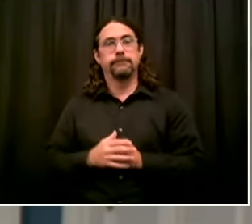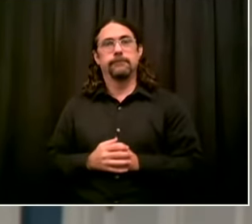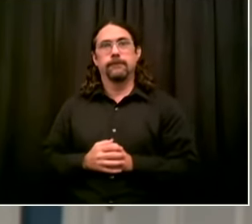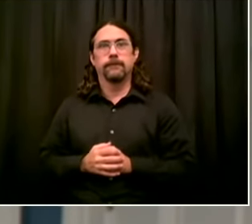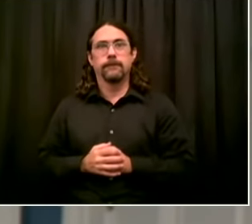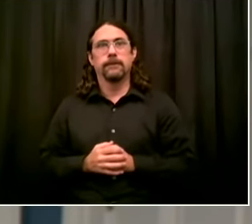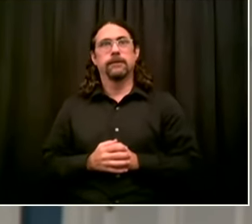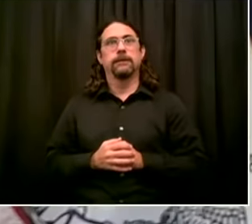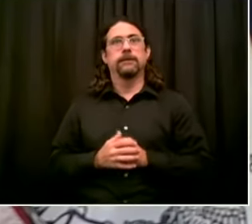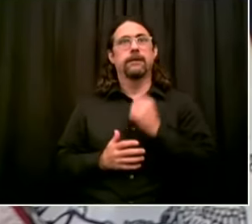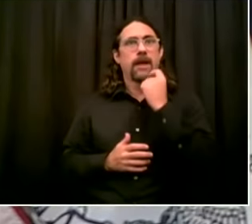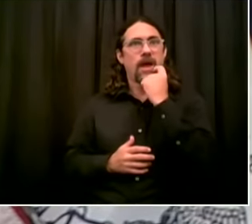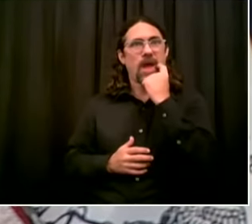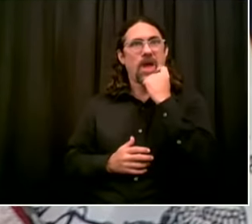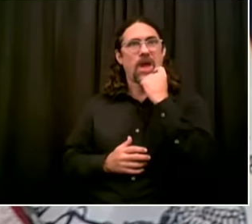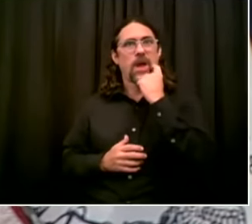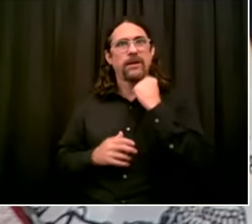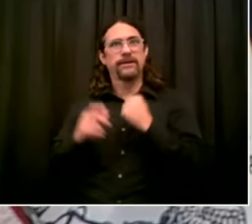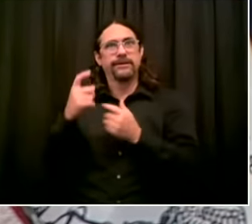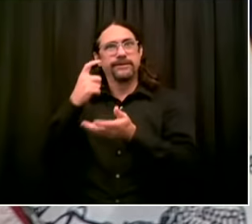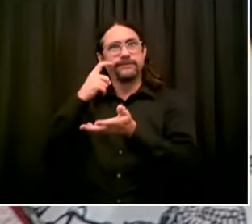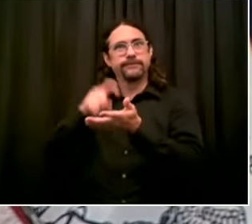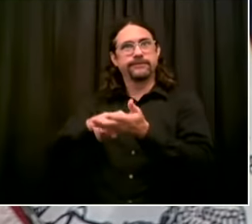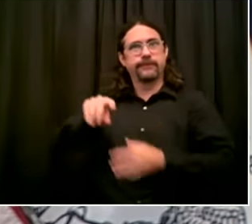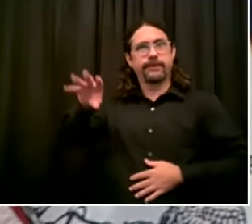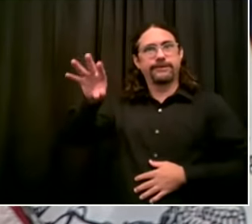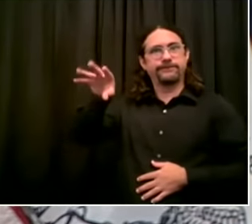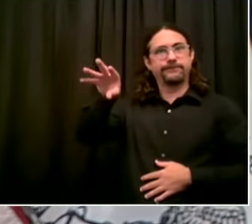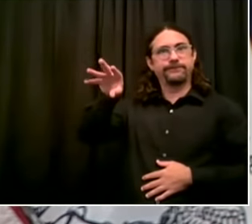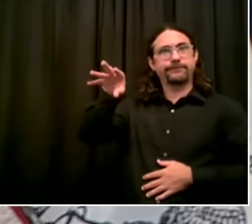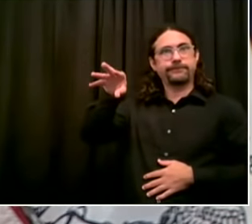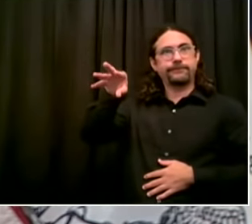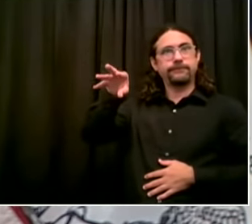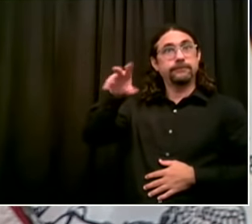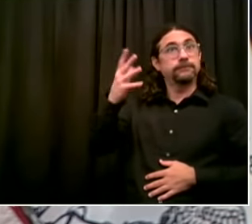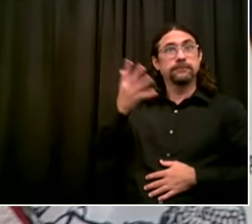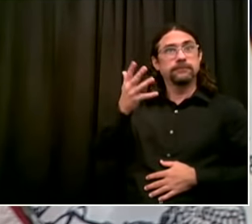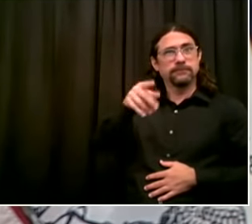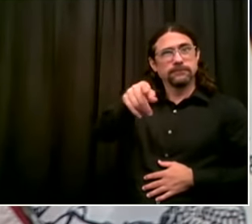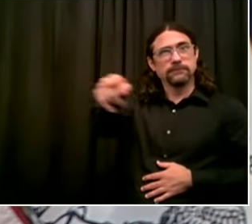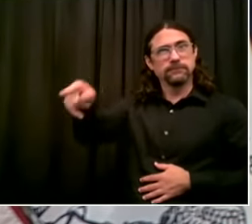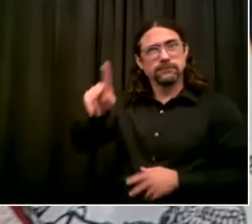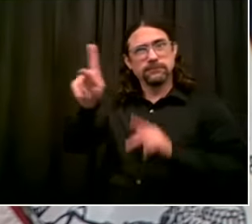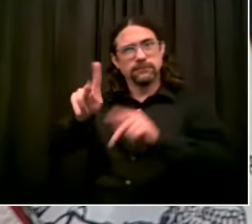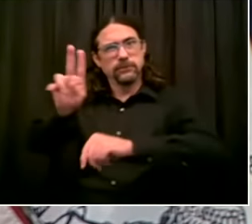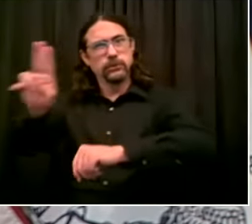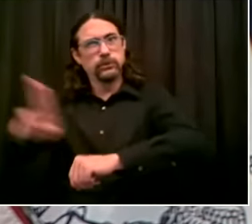SOME OF OUR SCHOOLS HAVE A PORTION THAT THEY ARE DOING VIRTUALLY . THAT MEANS STUDENTS COME TO